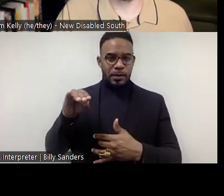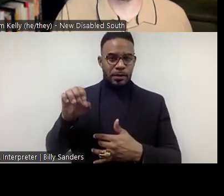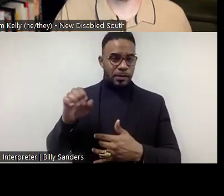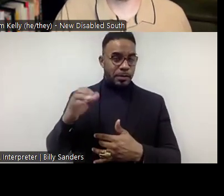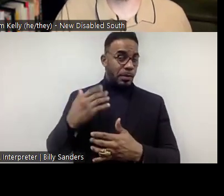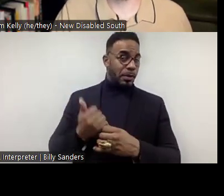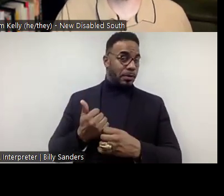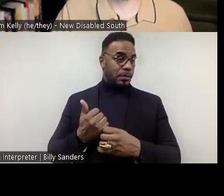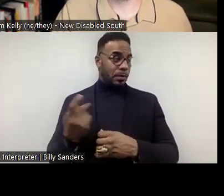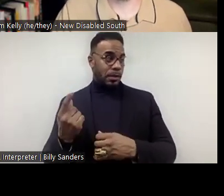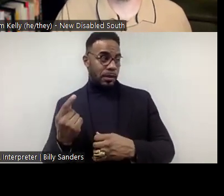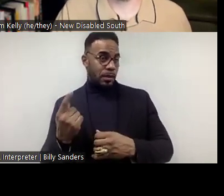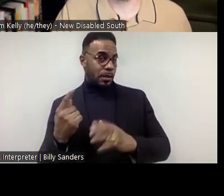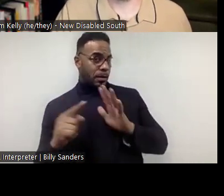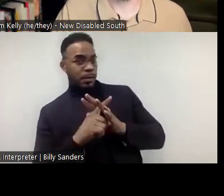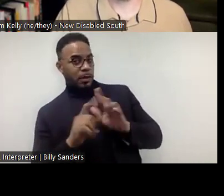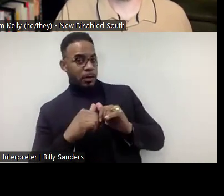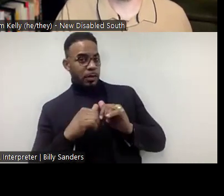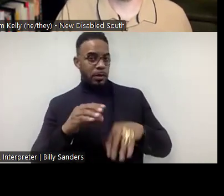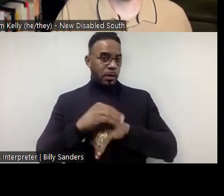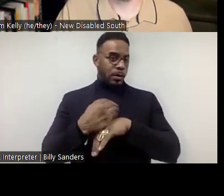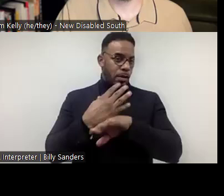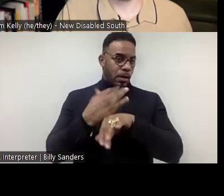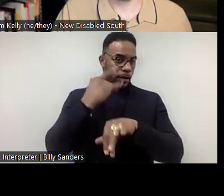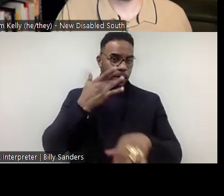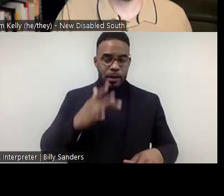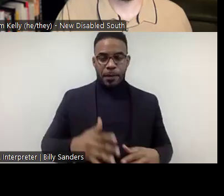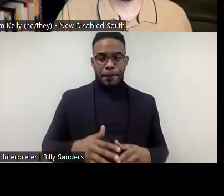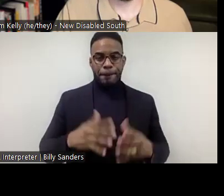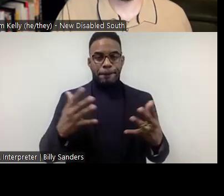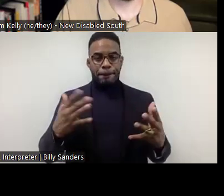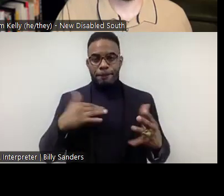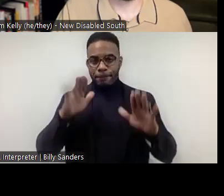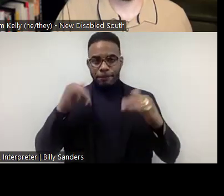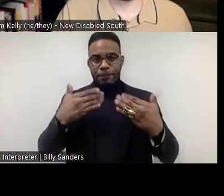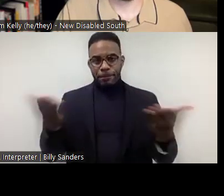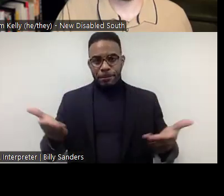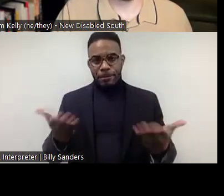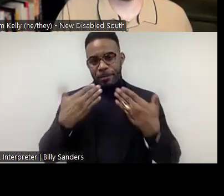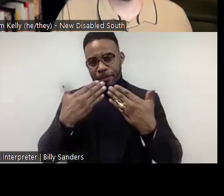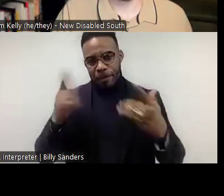community as she is about her dog and Beyonce. Maybe we'll get a dog appearance during this call if